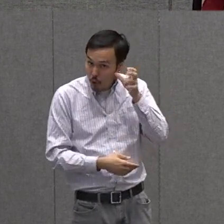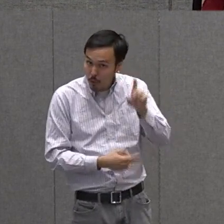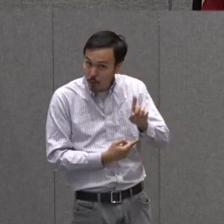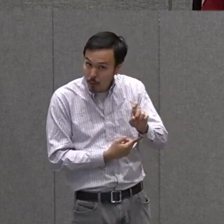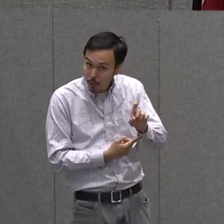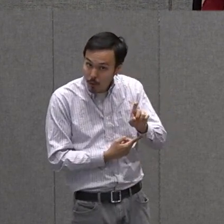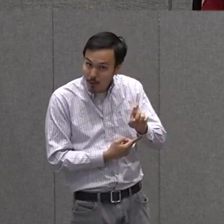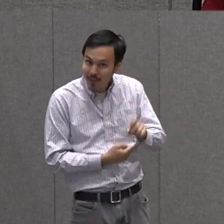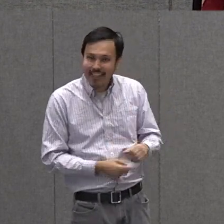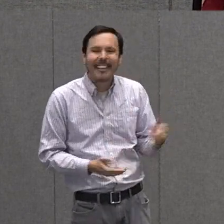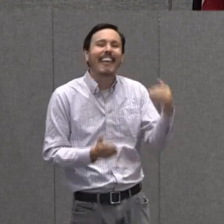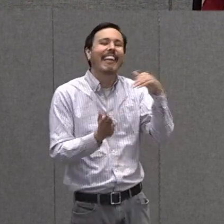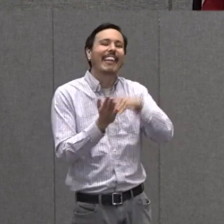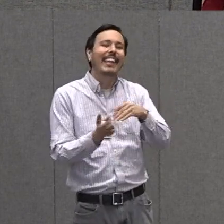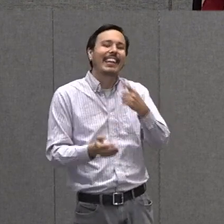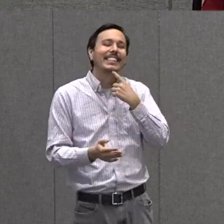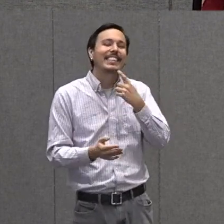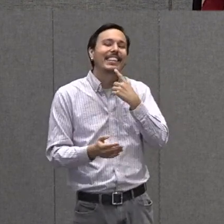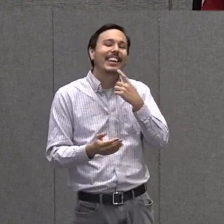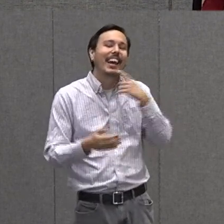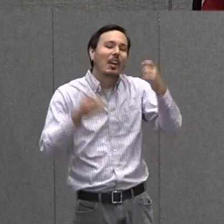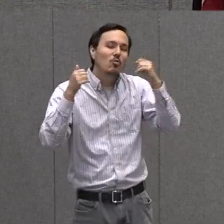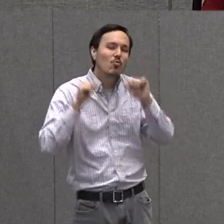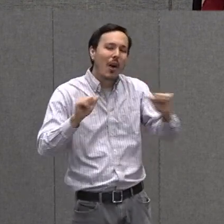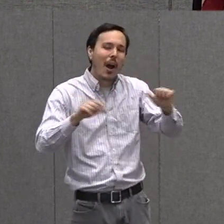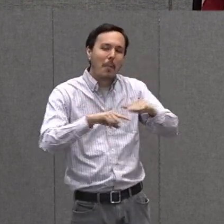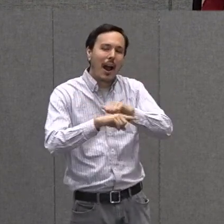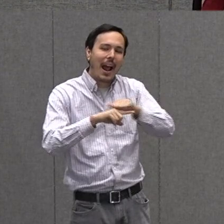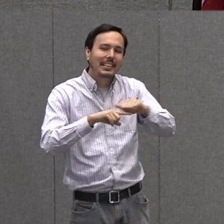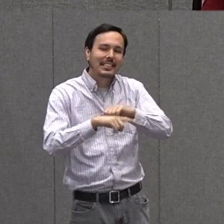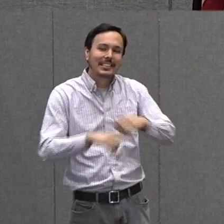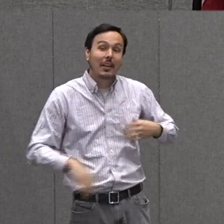Say it one more time just to try it out, volunteer.